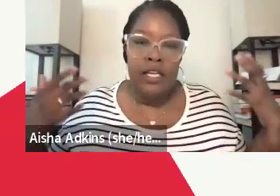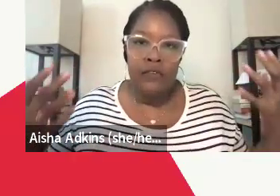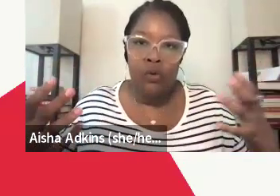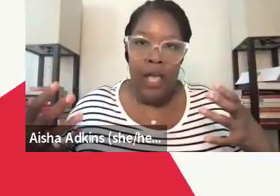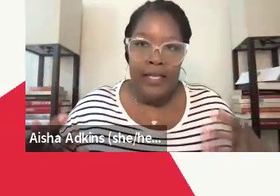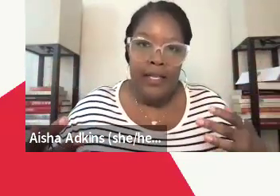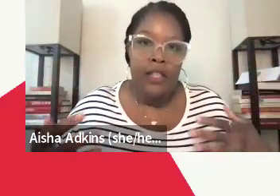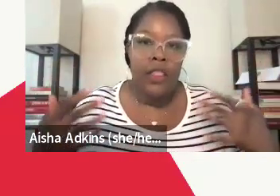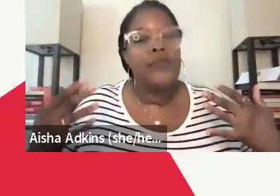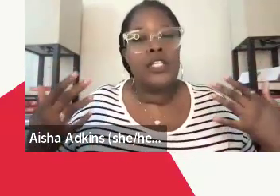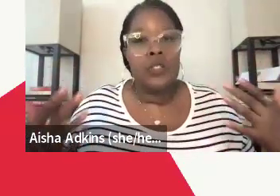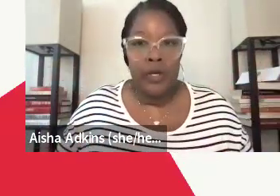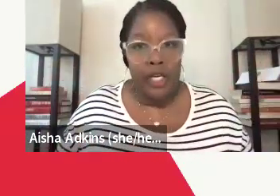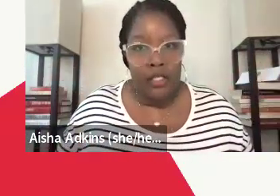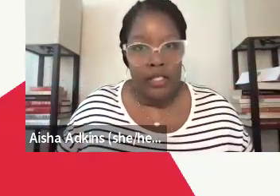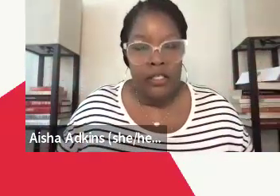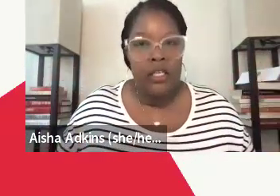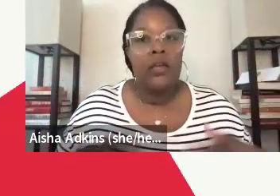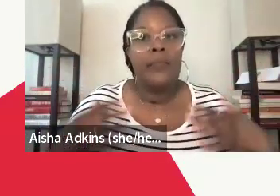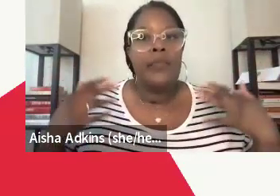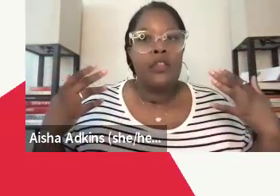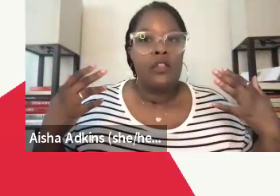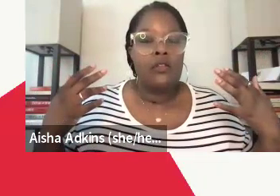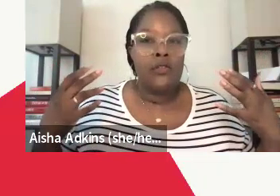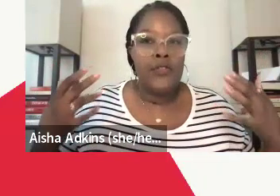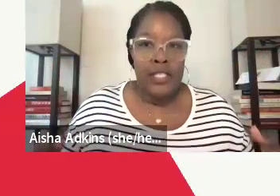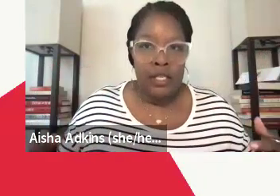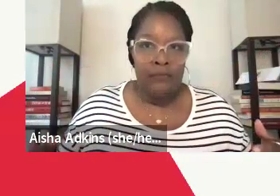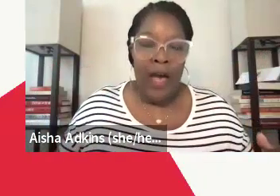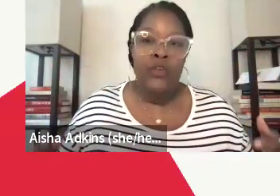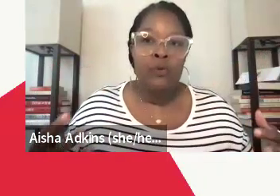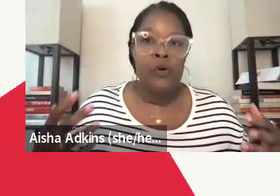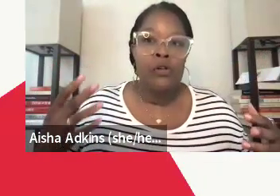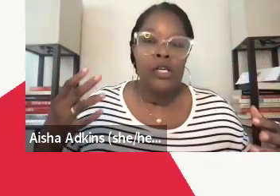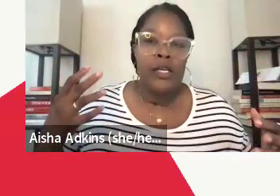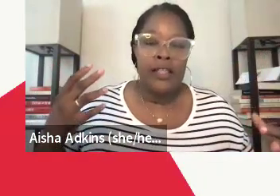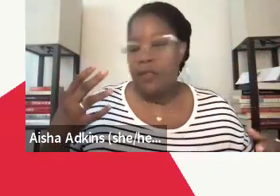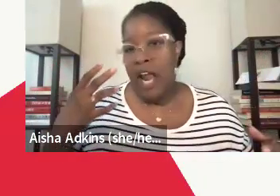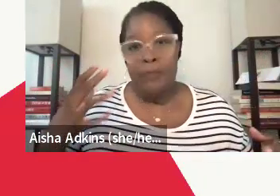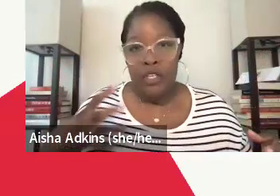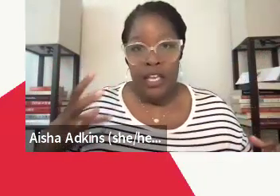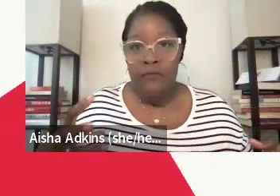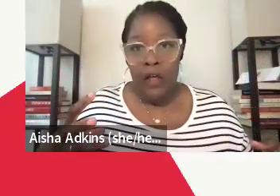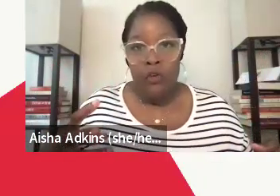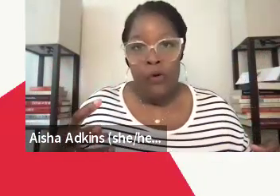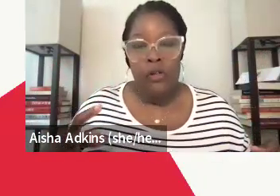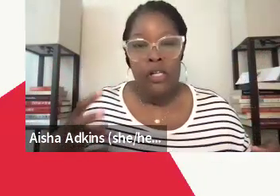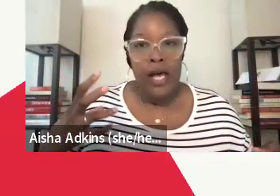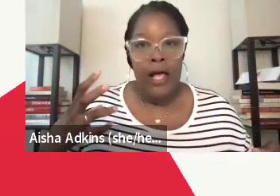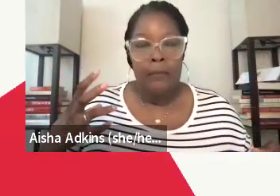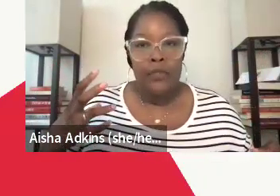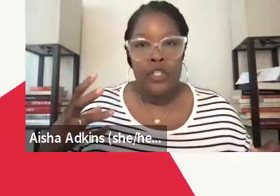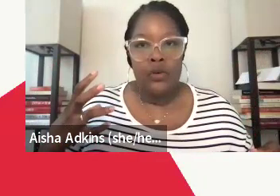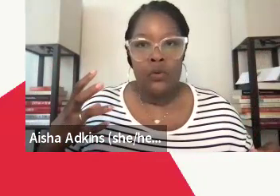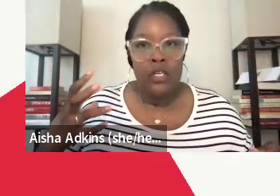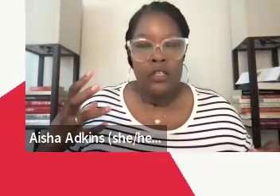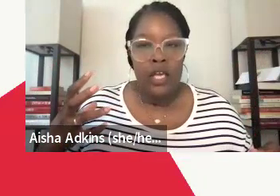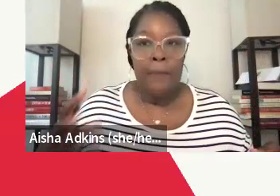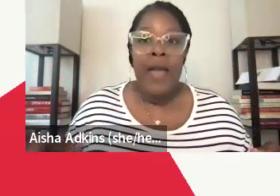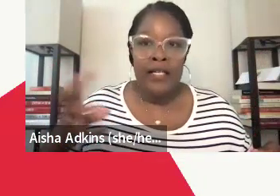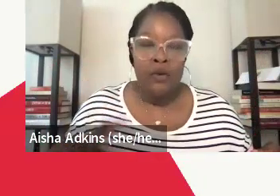individual identity, and lived experience. This is valuable and absolutely invaluable to impacting